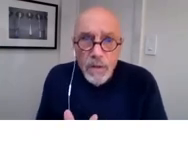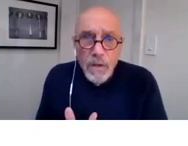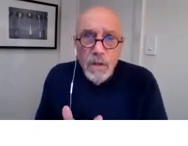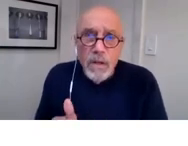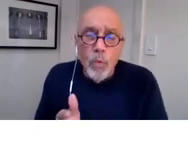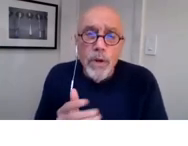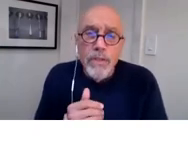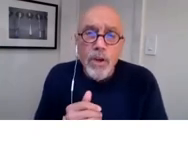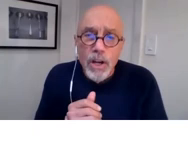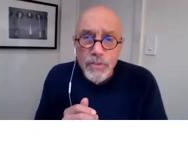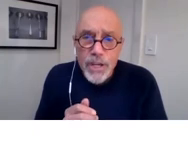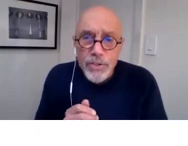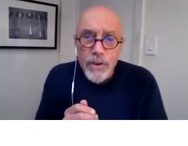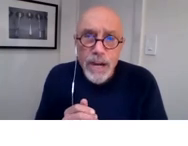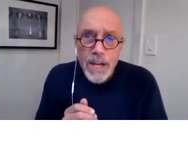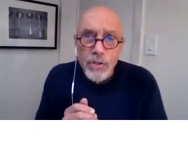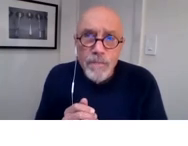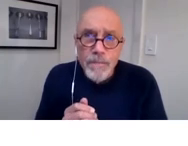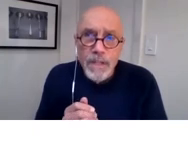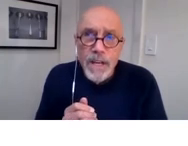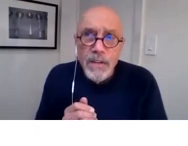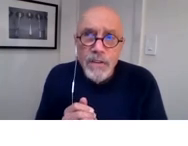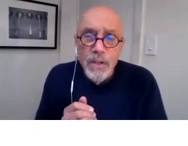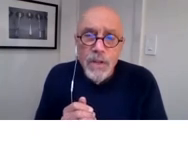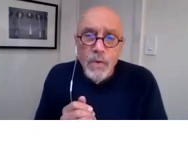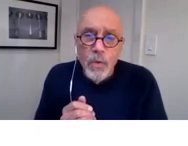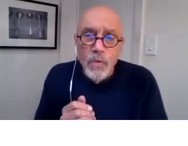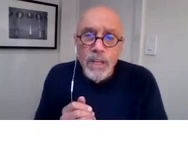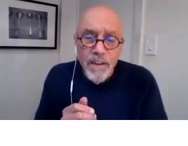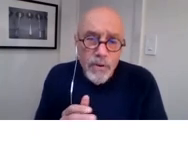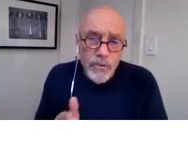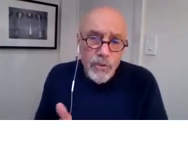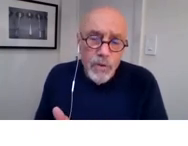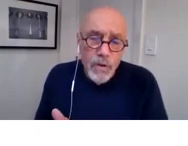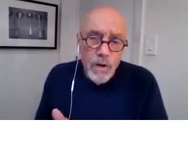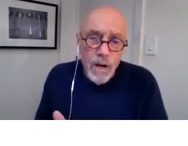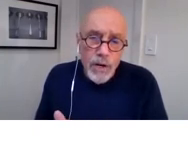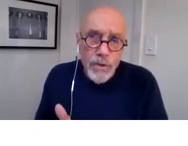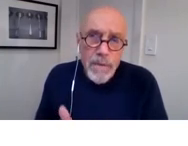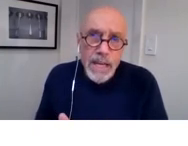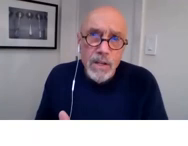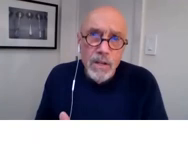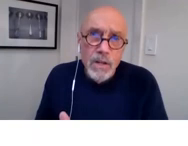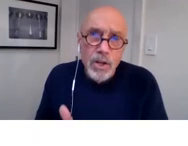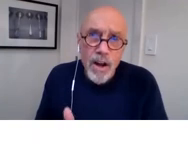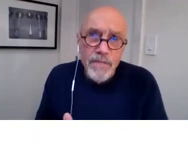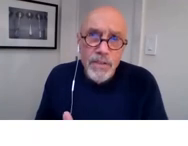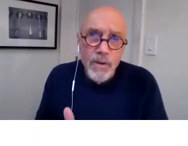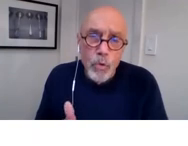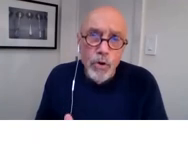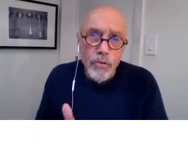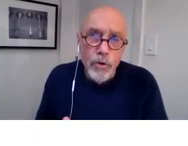it, with conservation international, and the efforts are to make coffee the world's